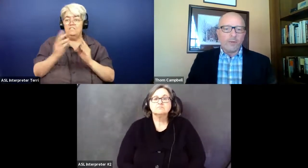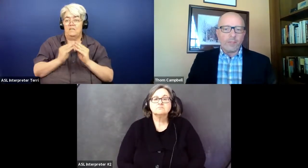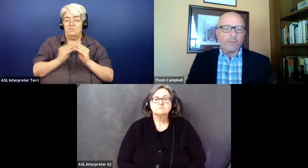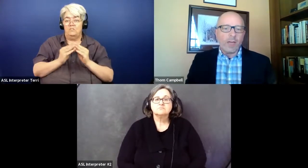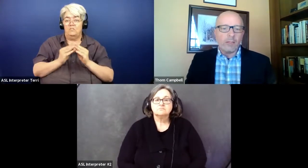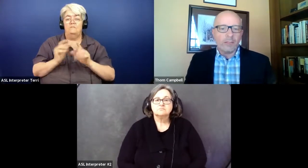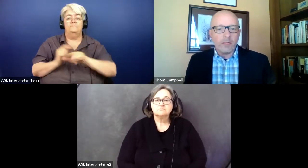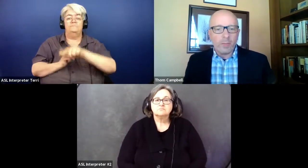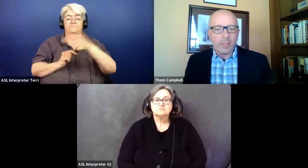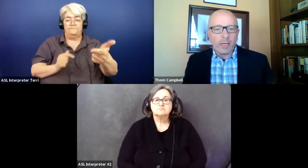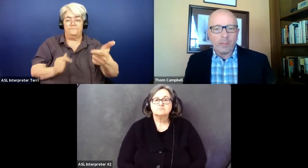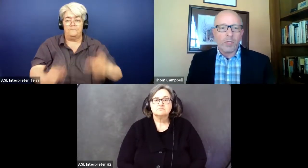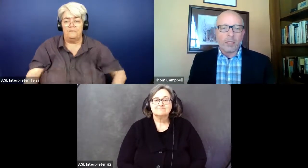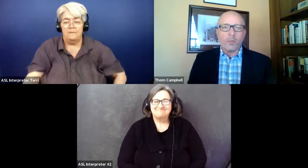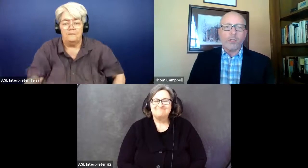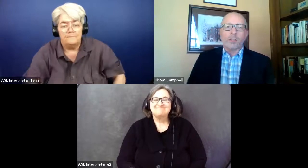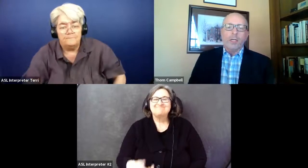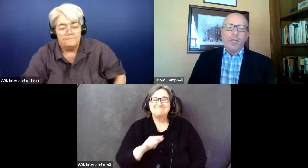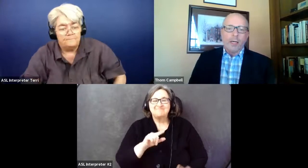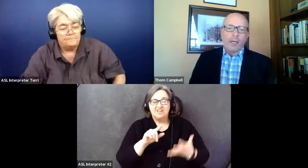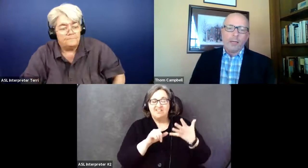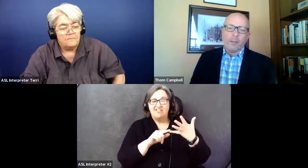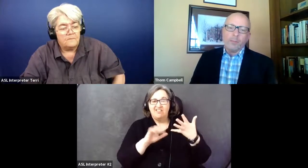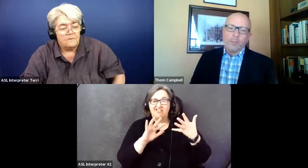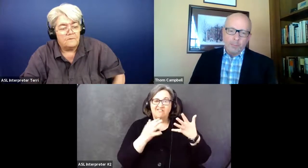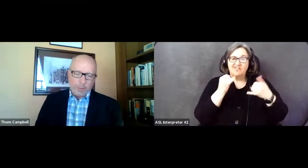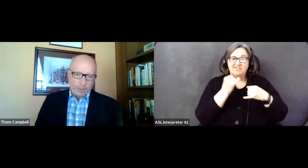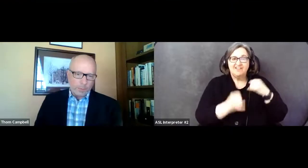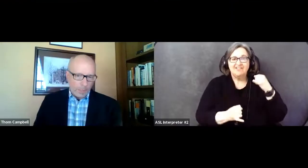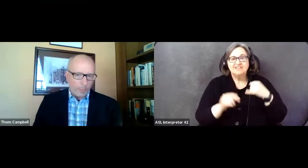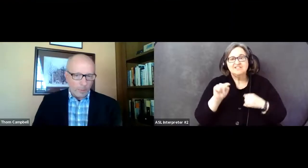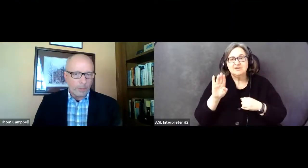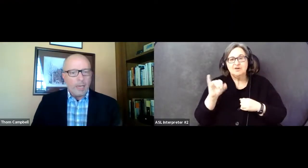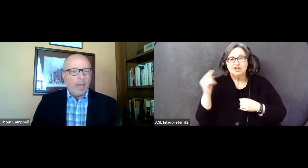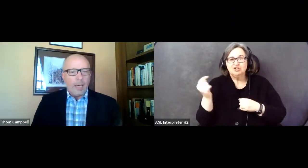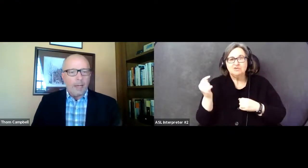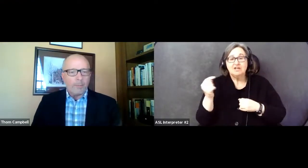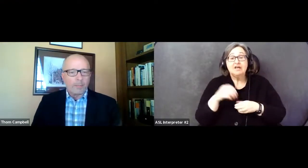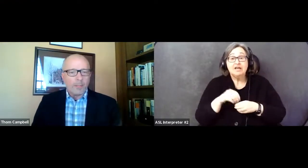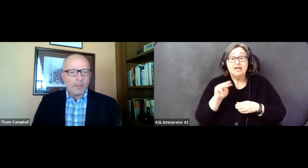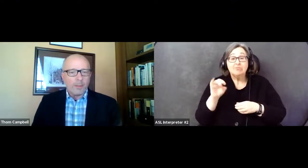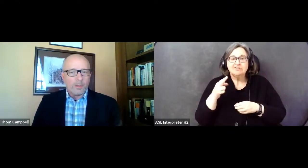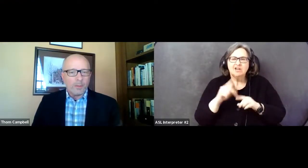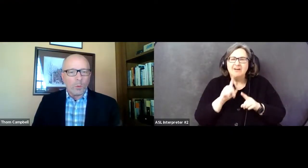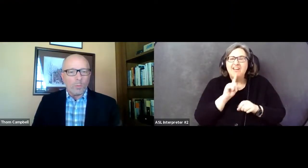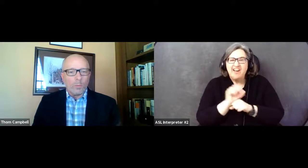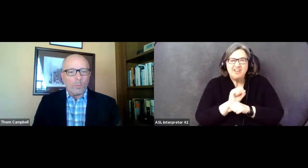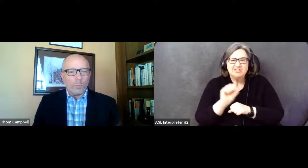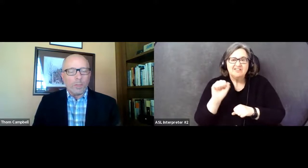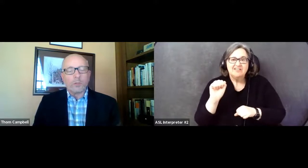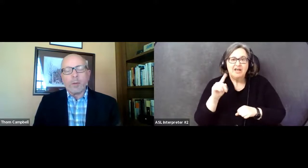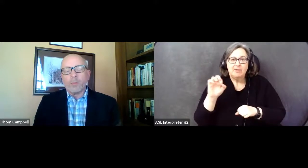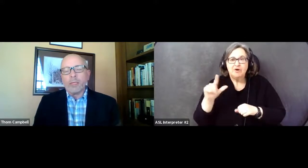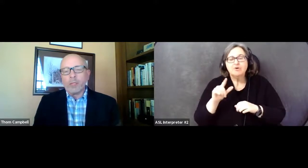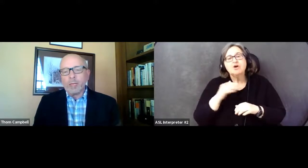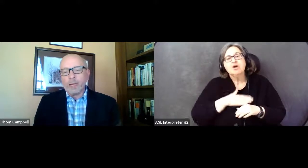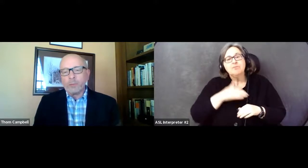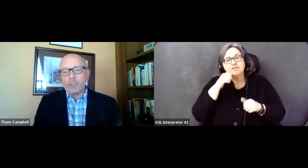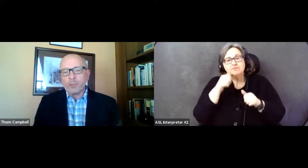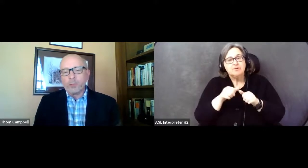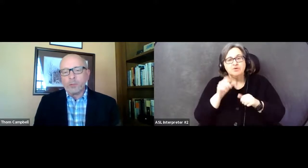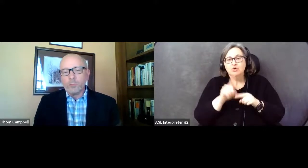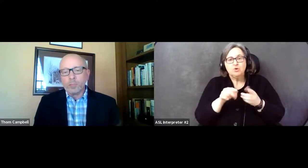fifth and final TBI in March, but this one is in April. Please remember you cannot -- just